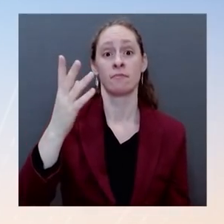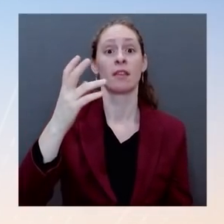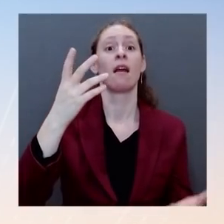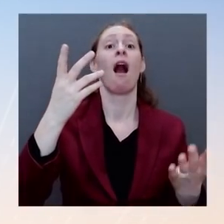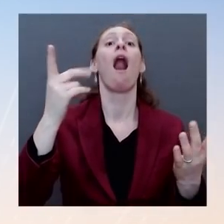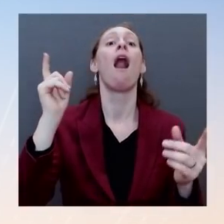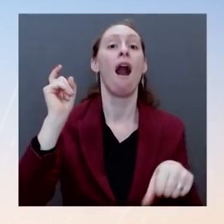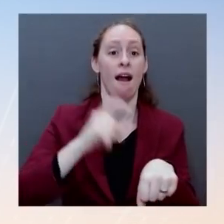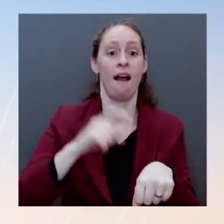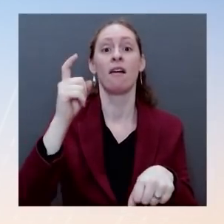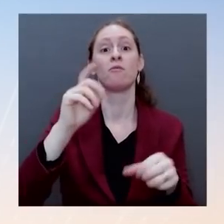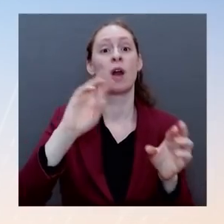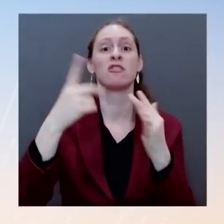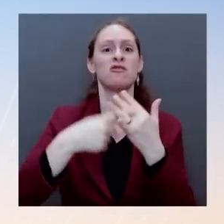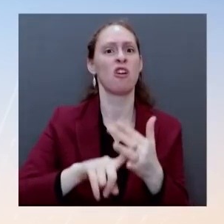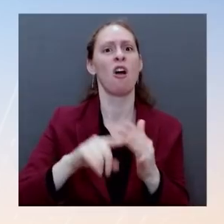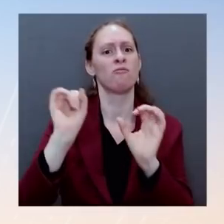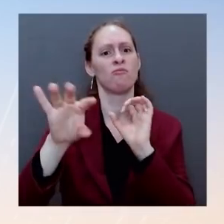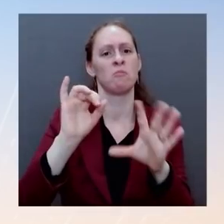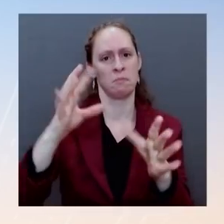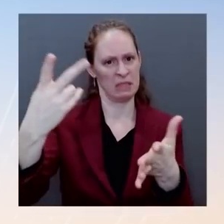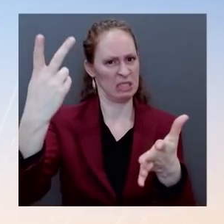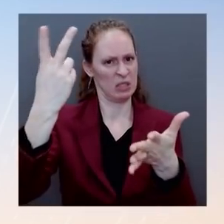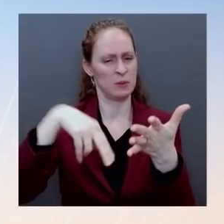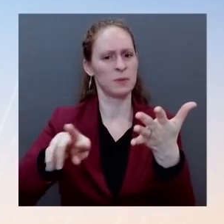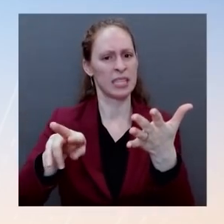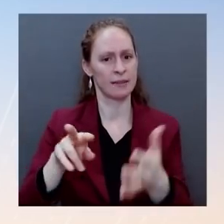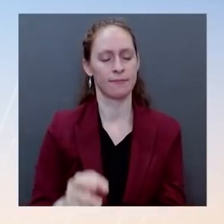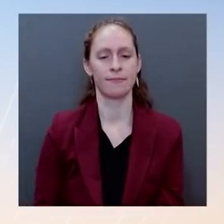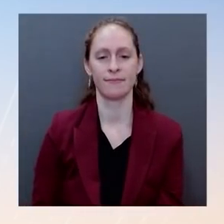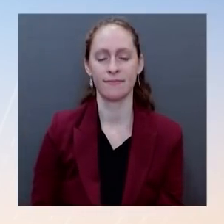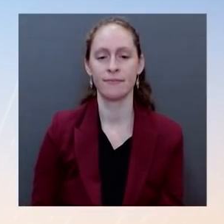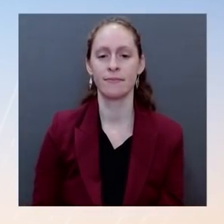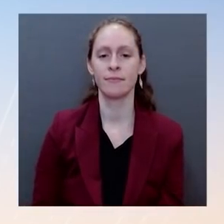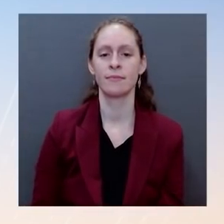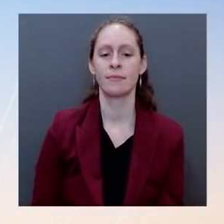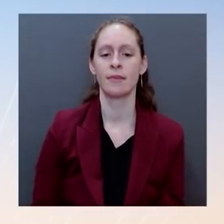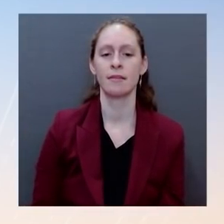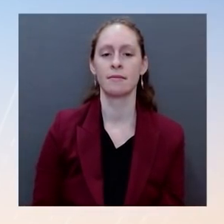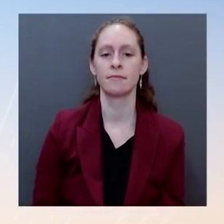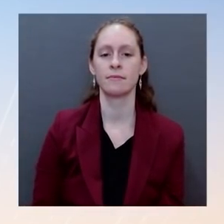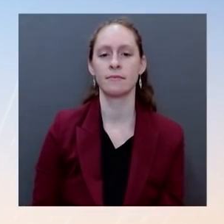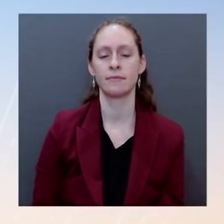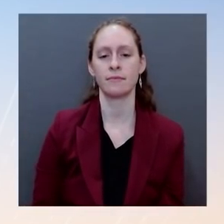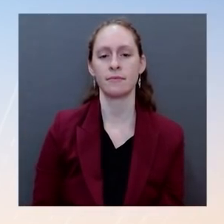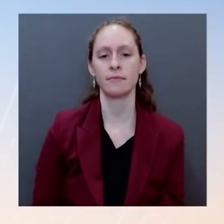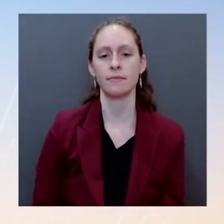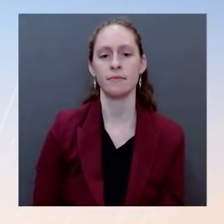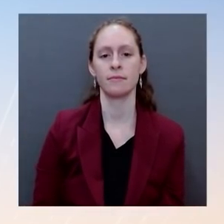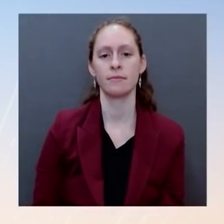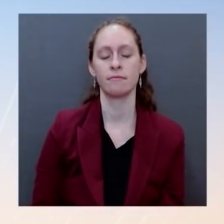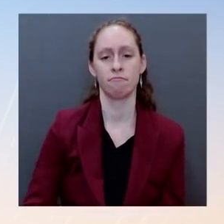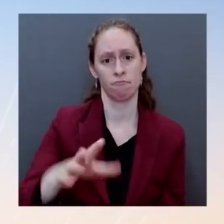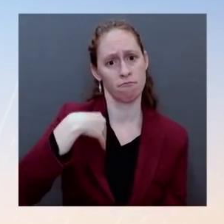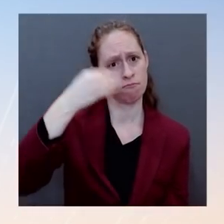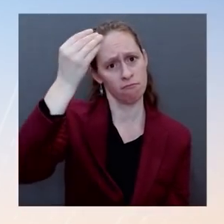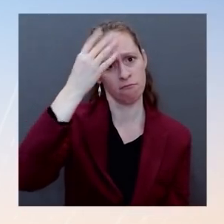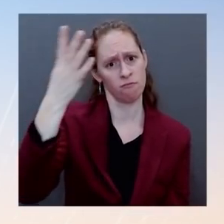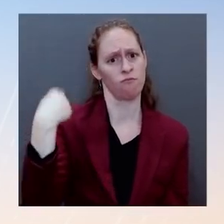we've also been distributing 50 million tests to community health centers and rural health centers. We've also expanded our federal testing capacity,